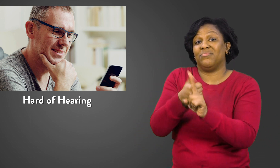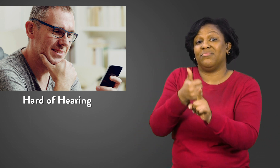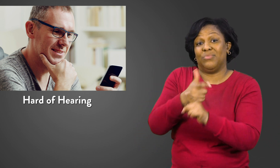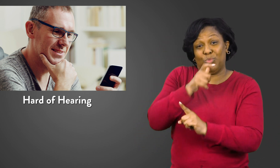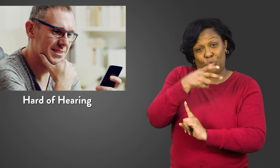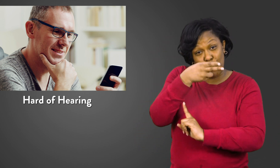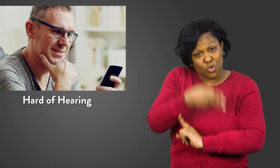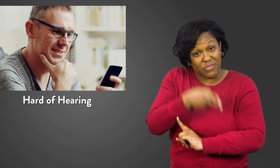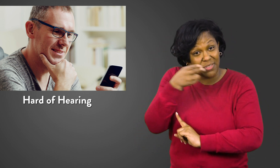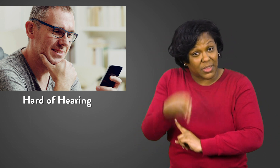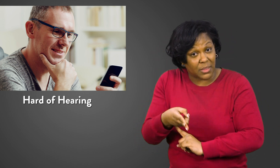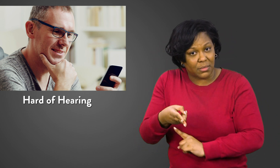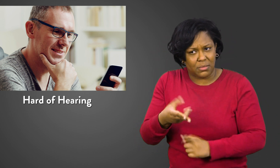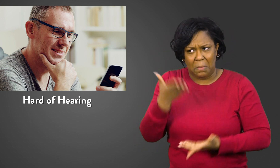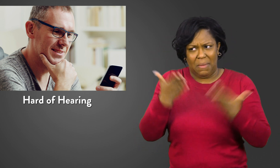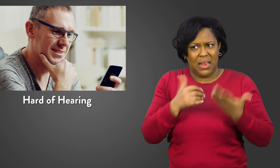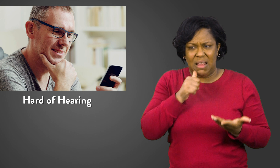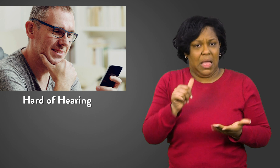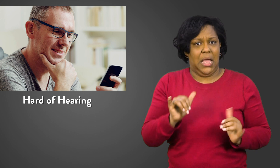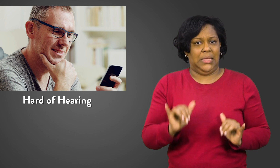A person who is hard of hearing may not even